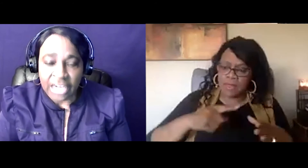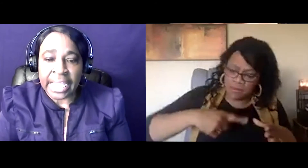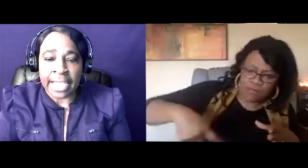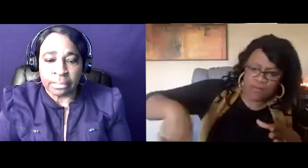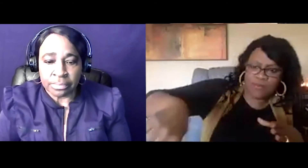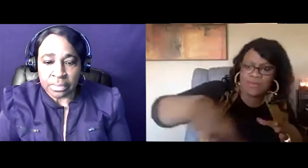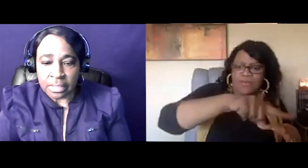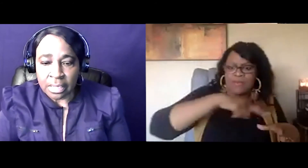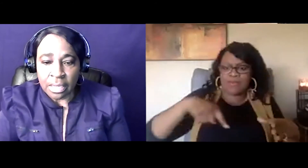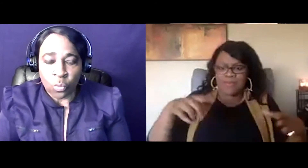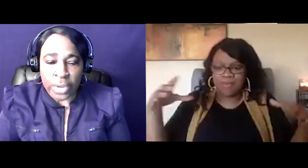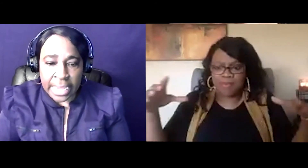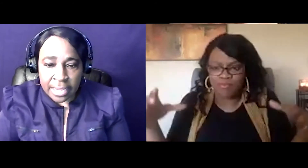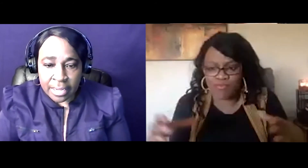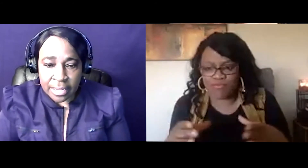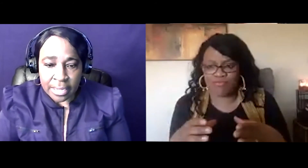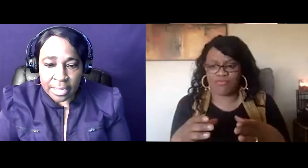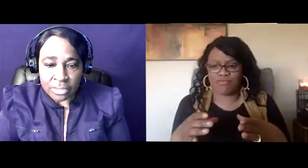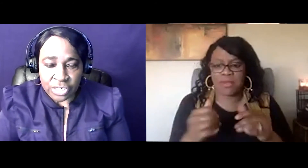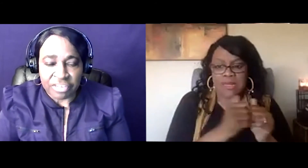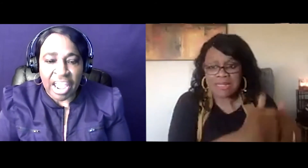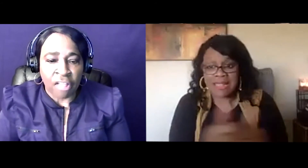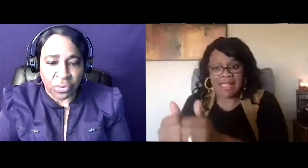Again, we, together.